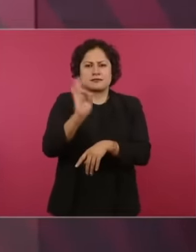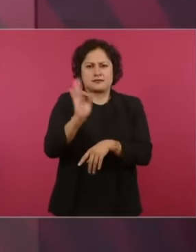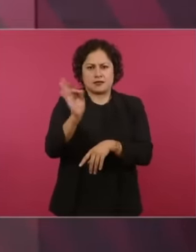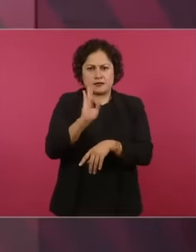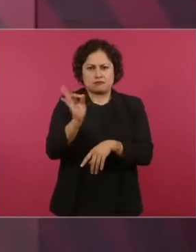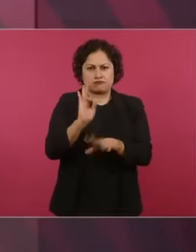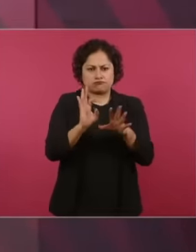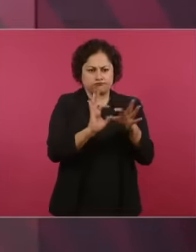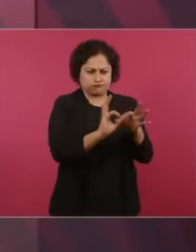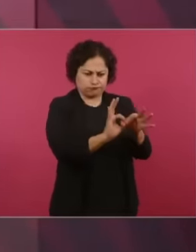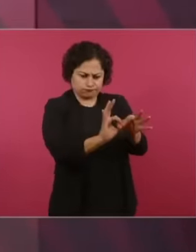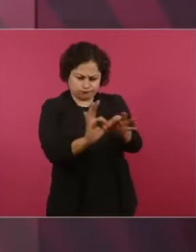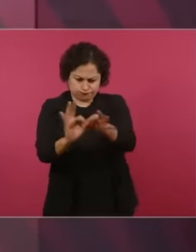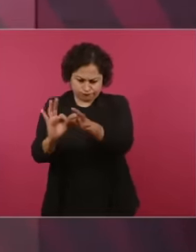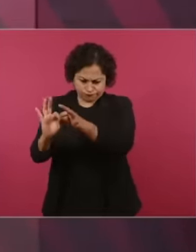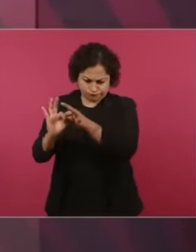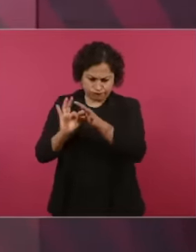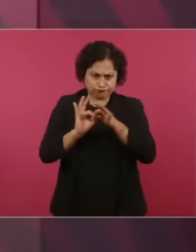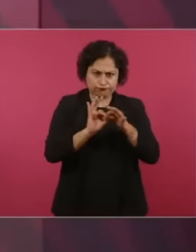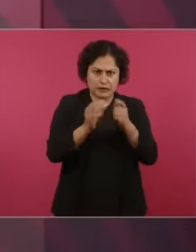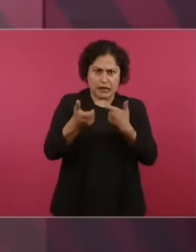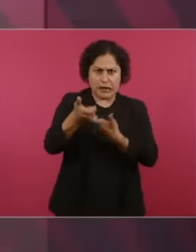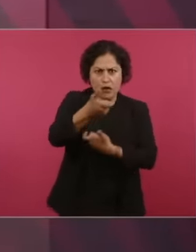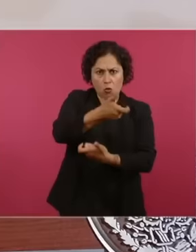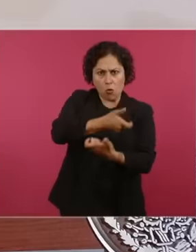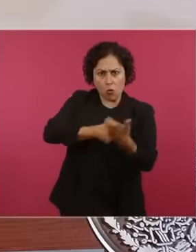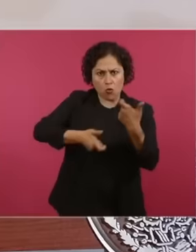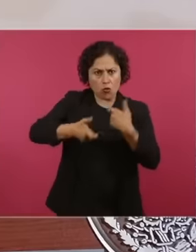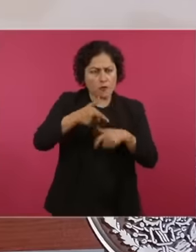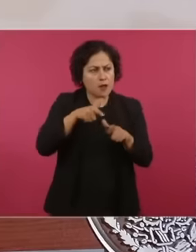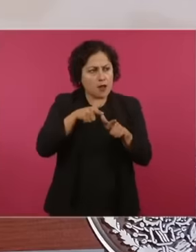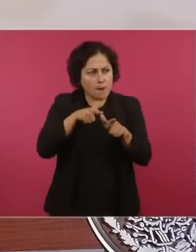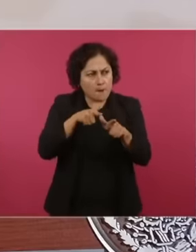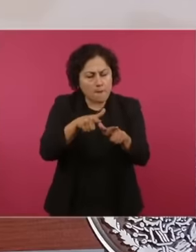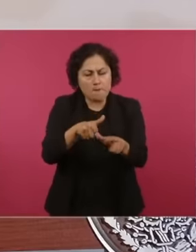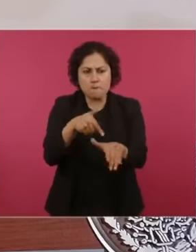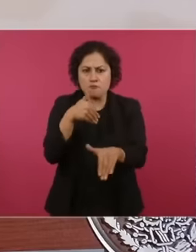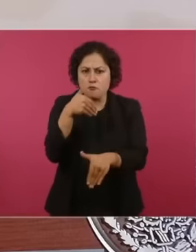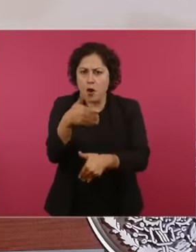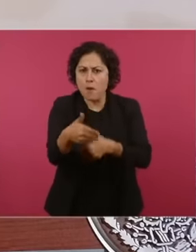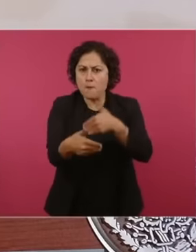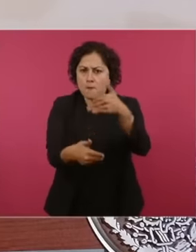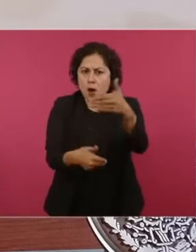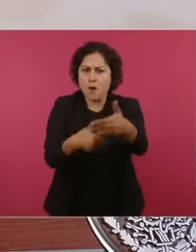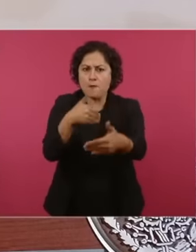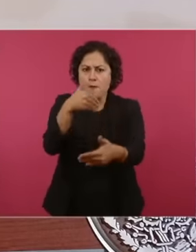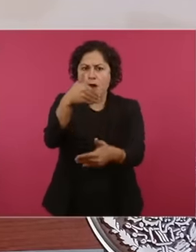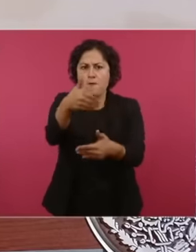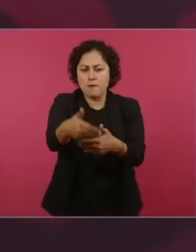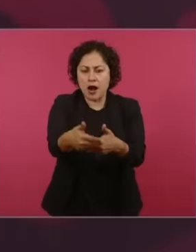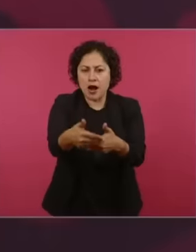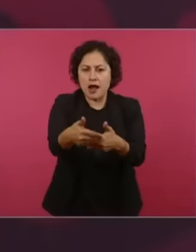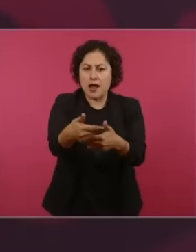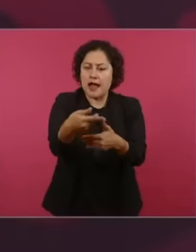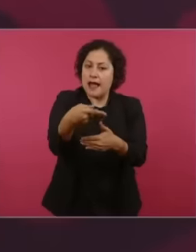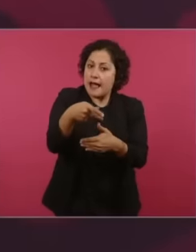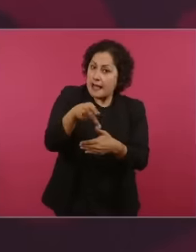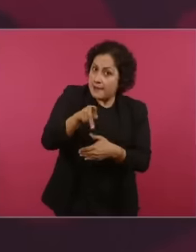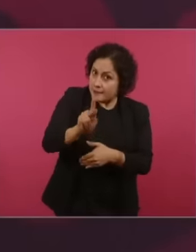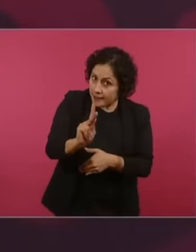with respect to our sovereignties